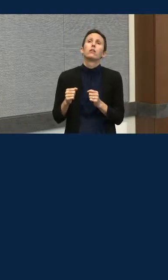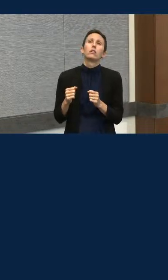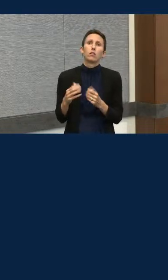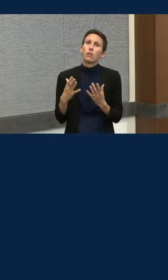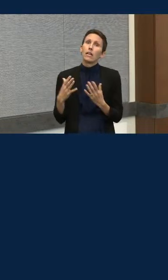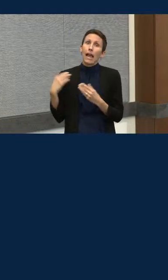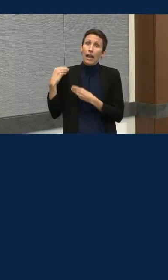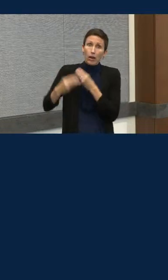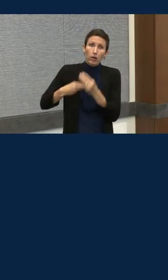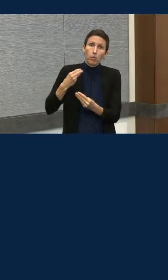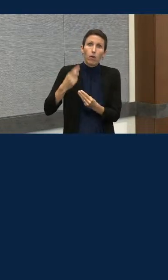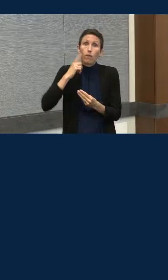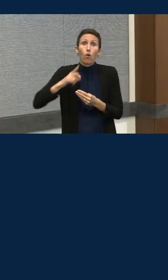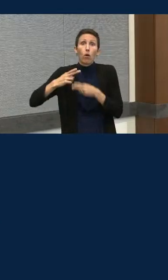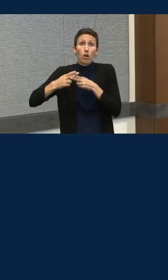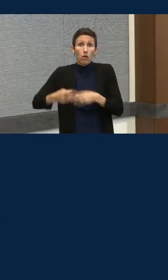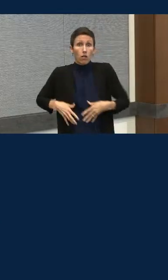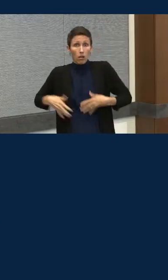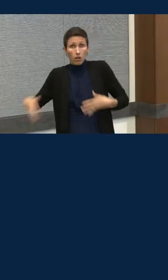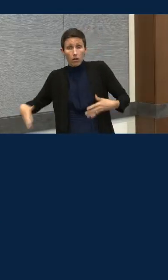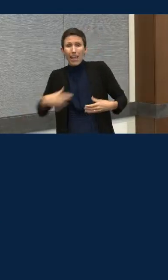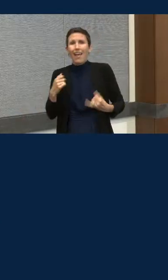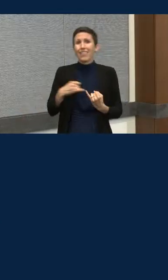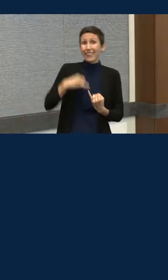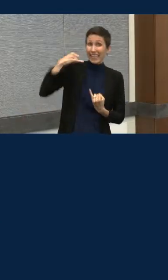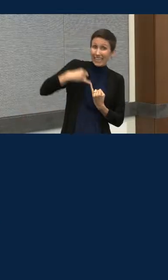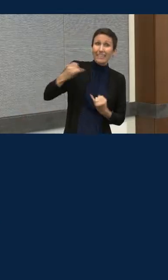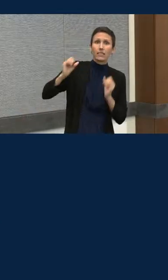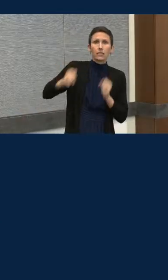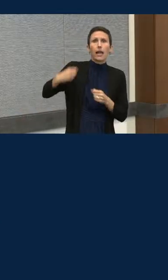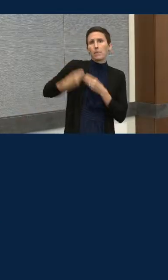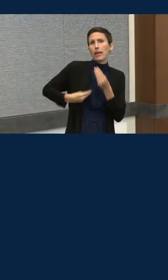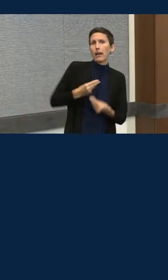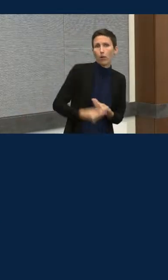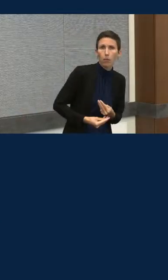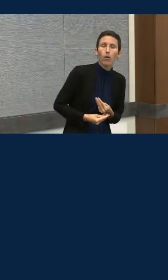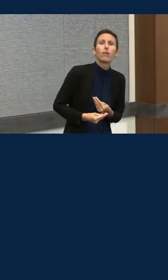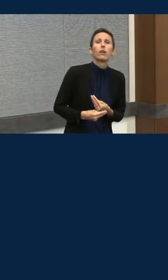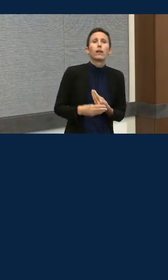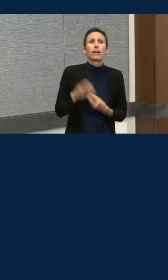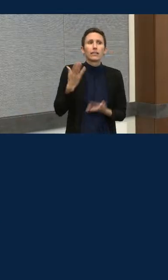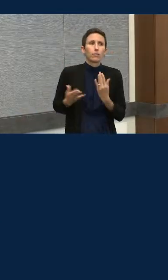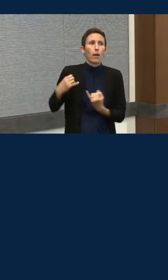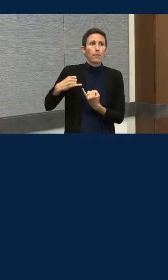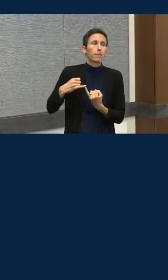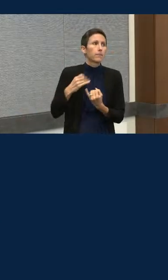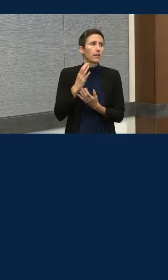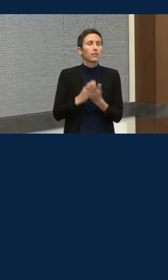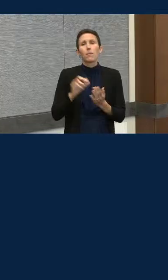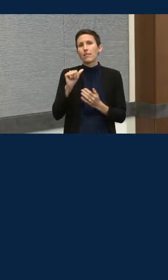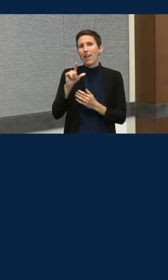end and leanness is also highly inheritable so it's probably a